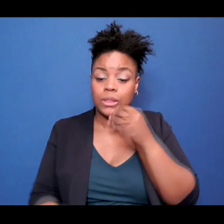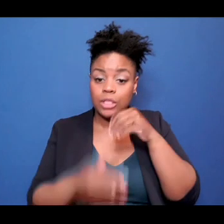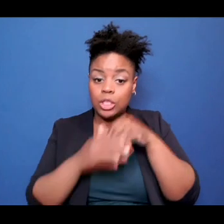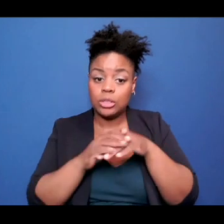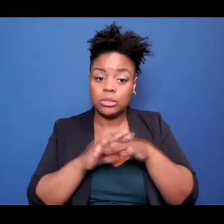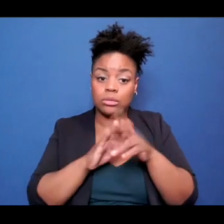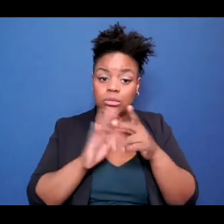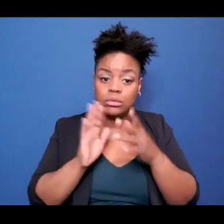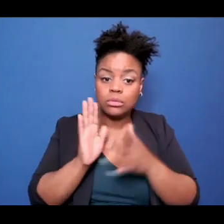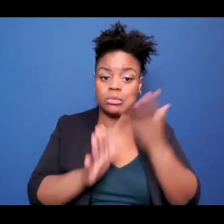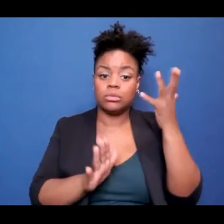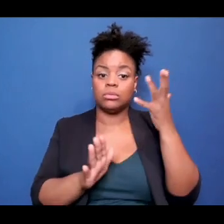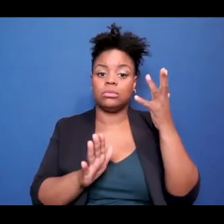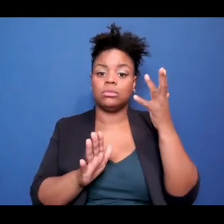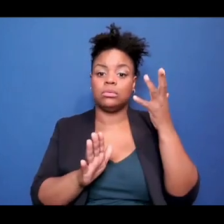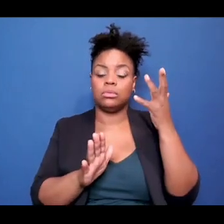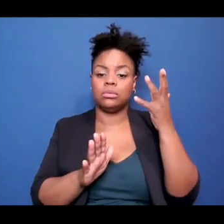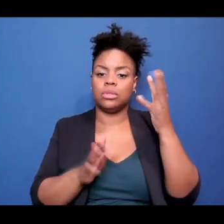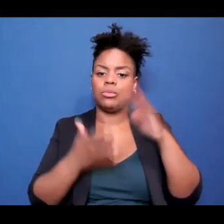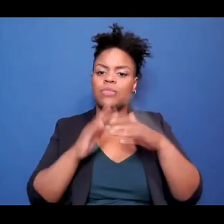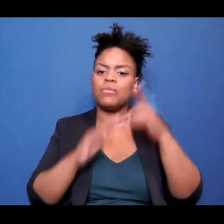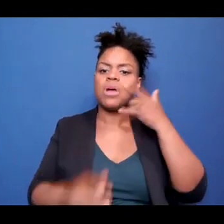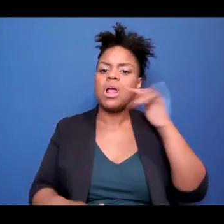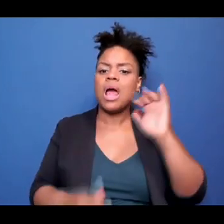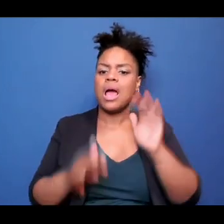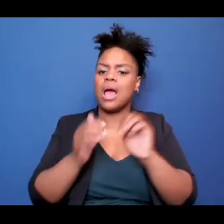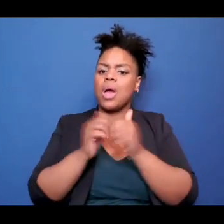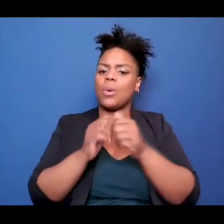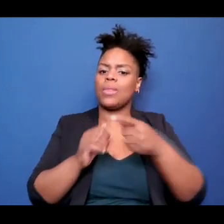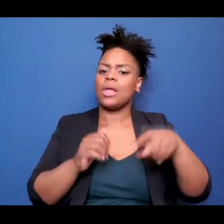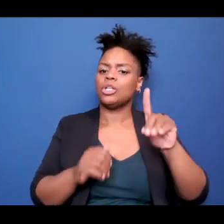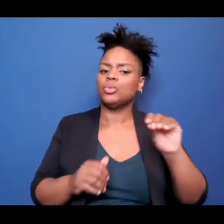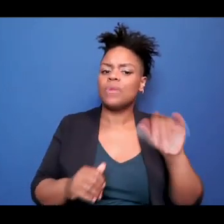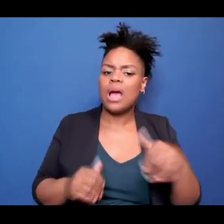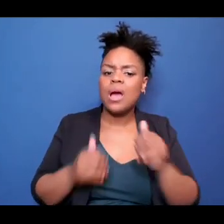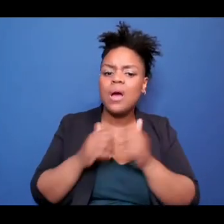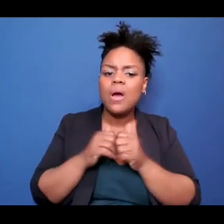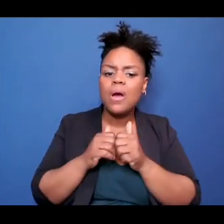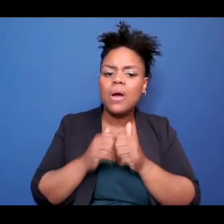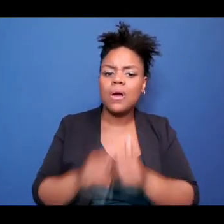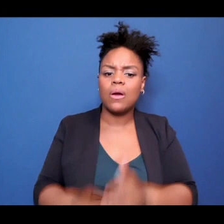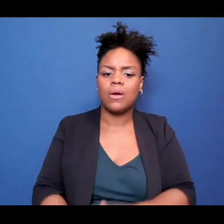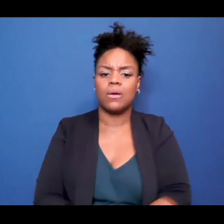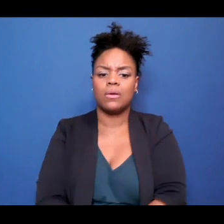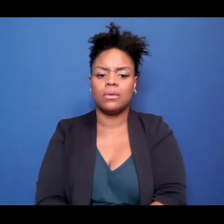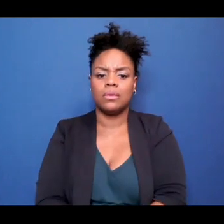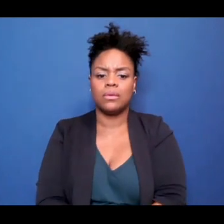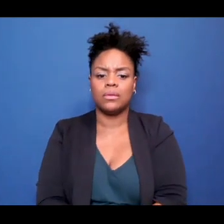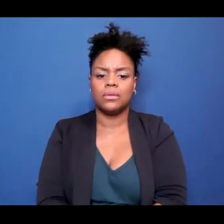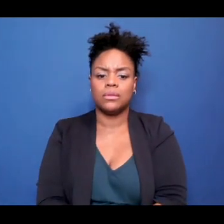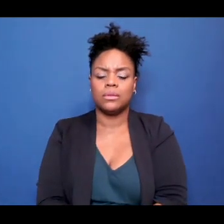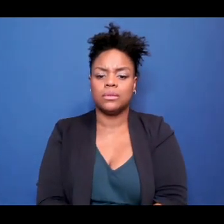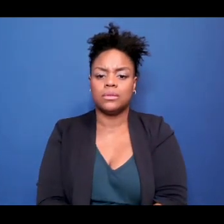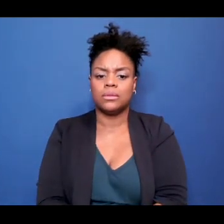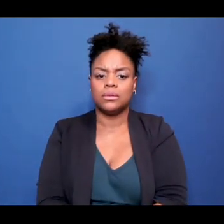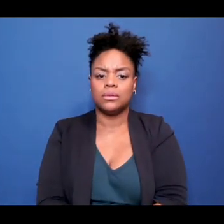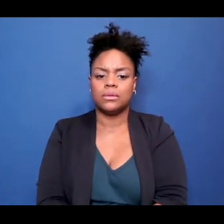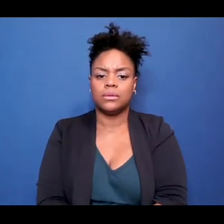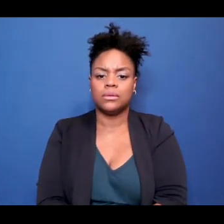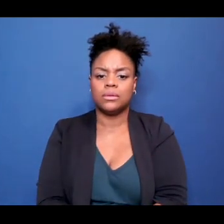RESTAURANTS MOVING INTO AND EXPLOITING AFRICAN AMERICAN NEIGHBORHOODS. WHAT DID THAT LOOK LIKE? CAN YOU SAY MORE? WHAT DID THESE COMMUNITIES DO TO